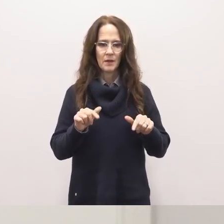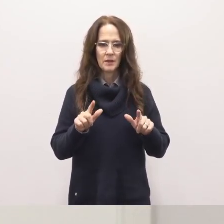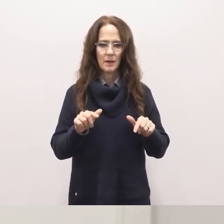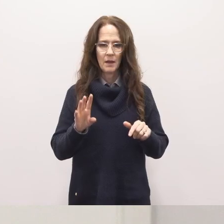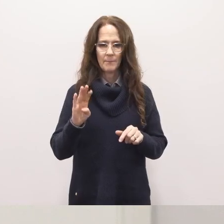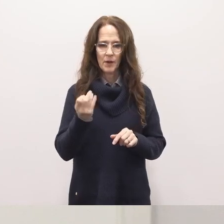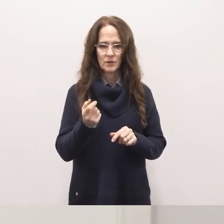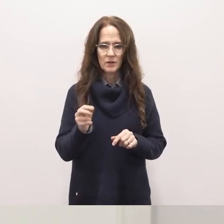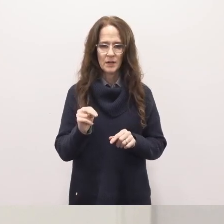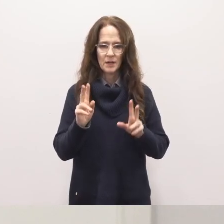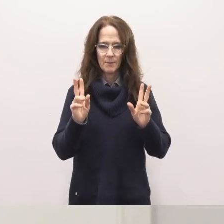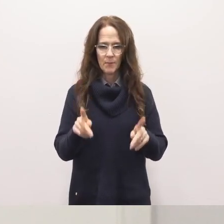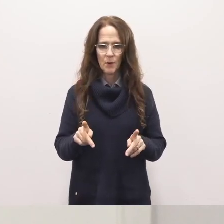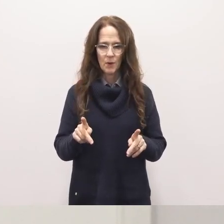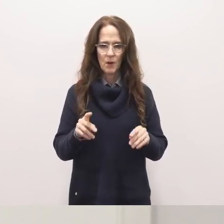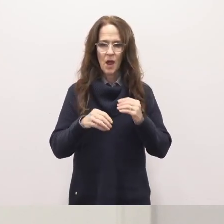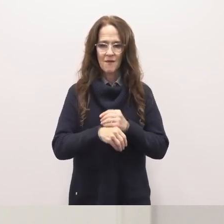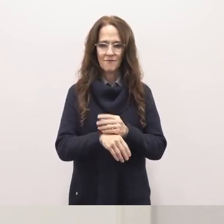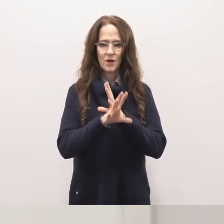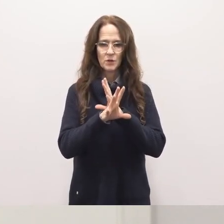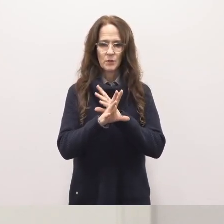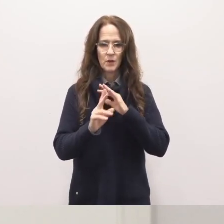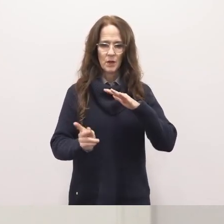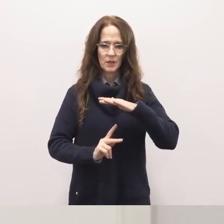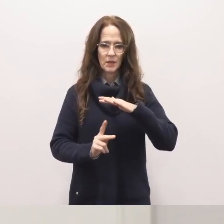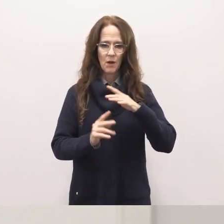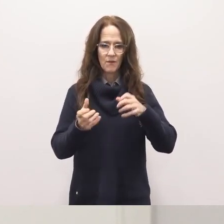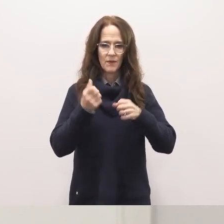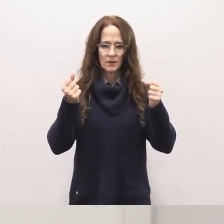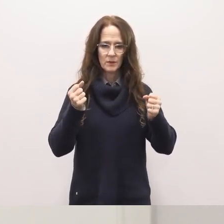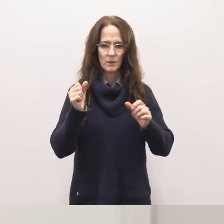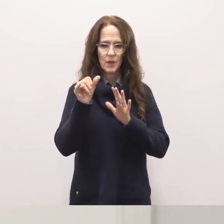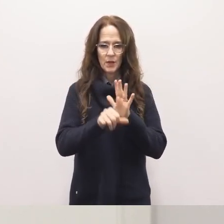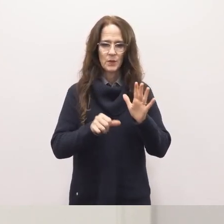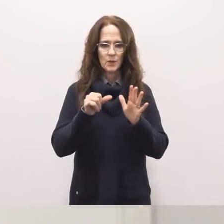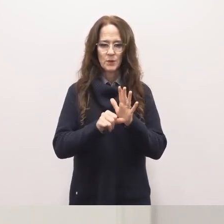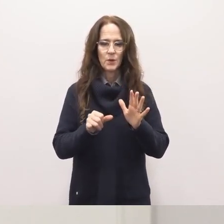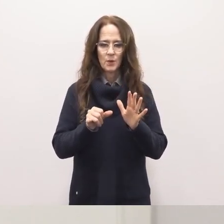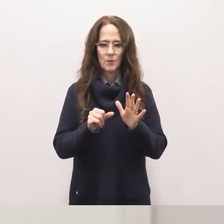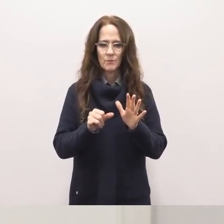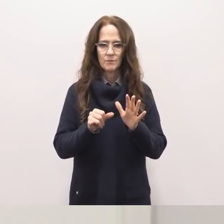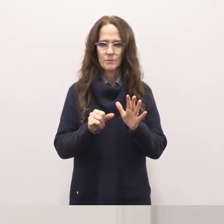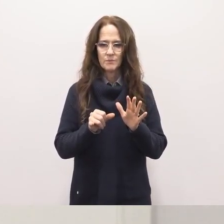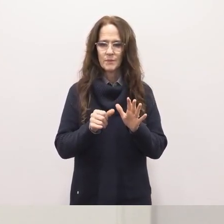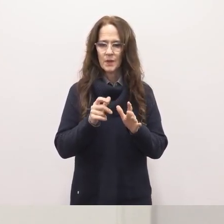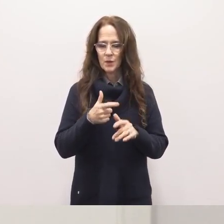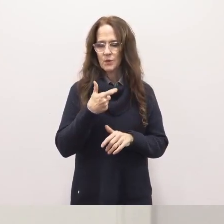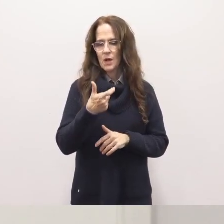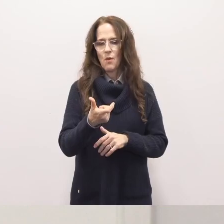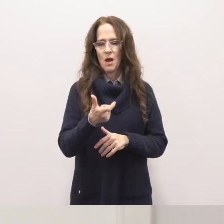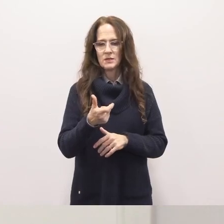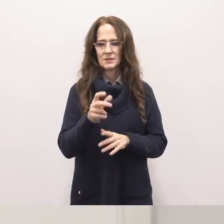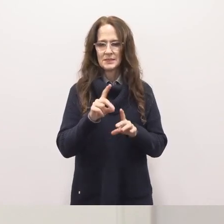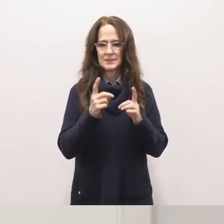in person, there's a virtual kindergarten festival that's on our YouTube channel that families can look at to have questions answered and to see